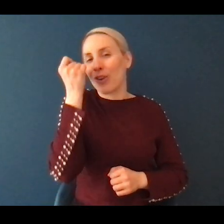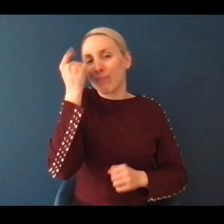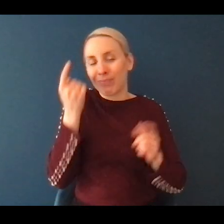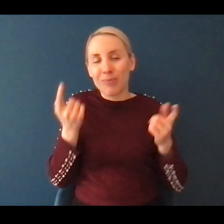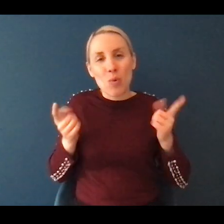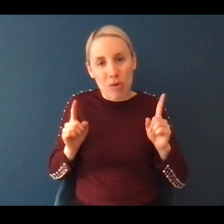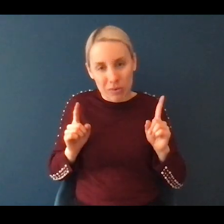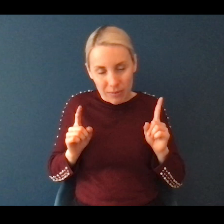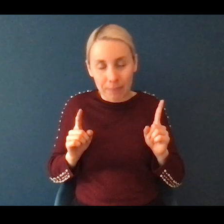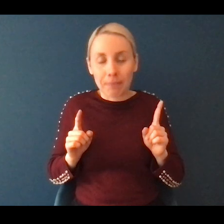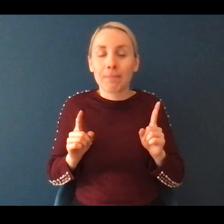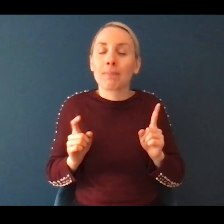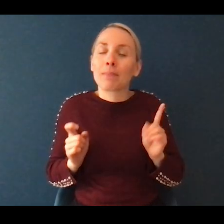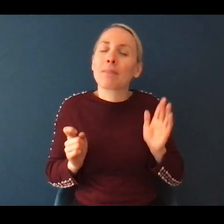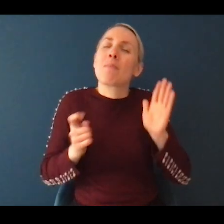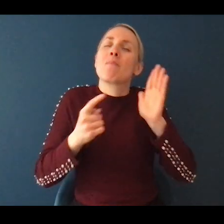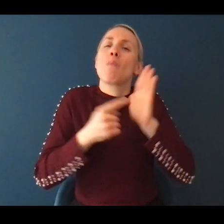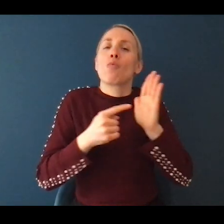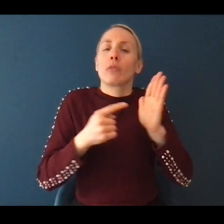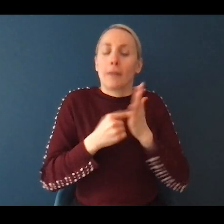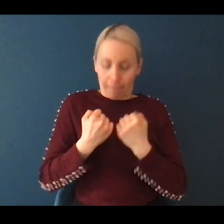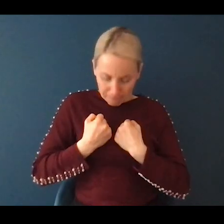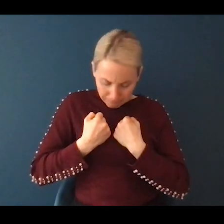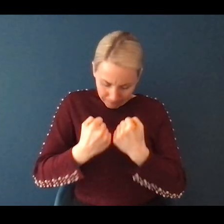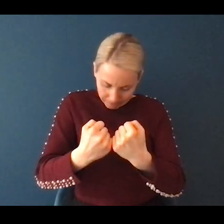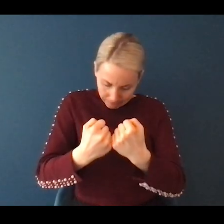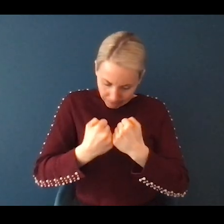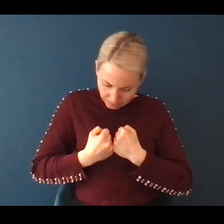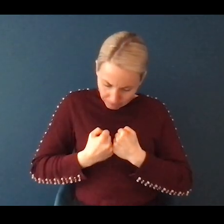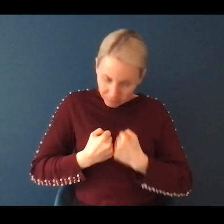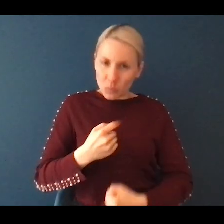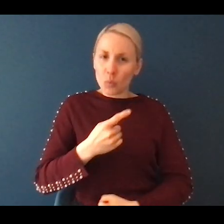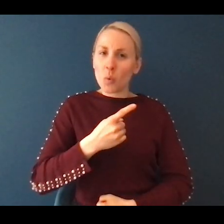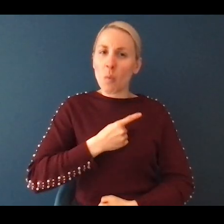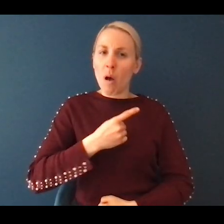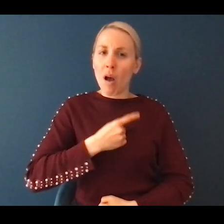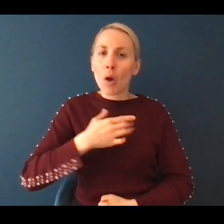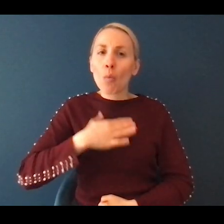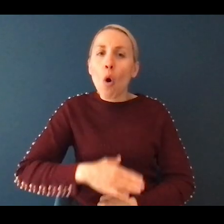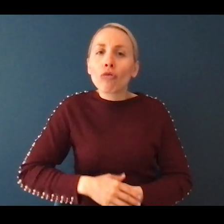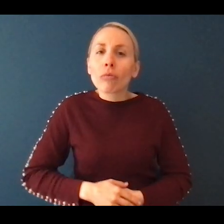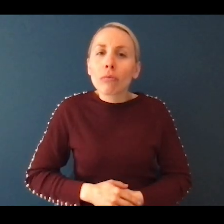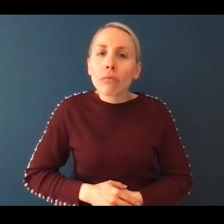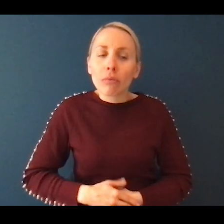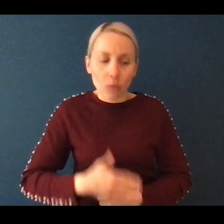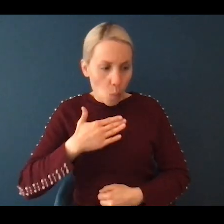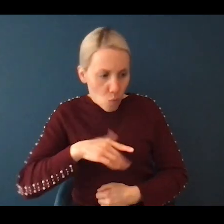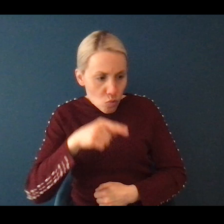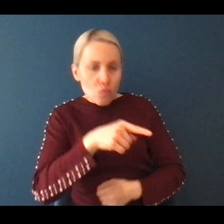to really understand why you want that award and why is it important to you and to be clear